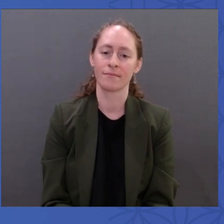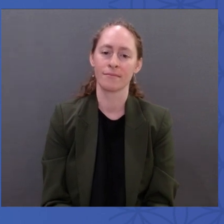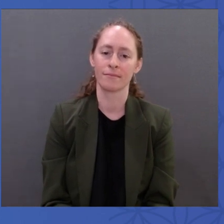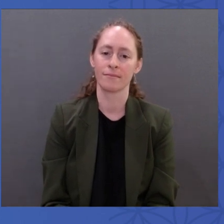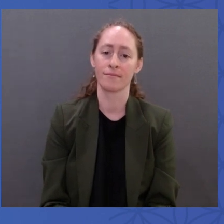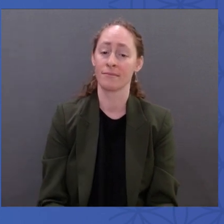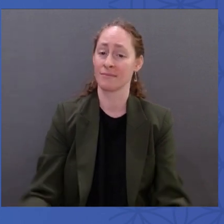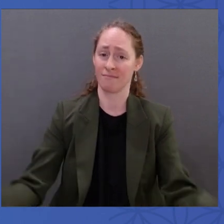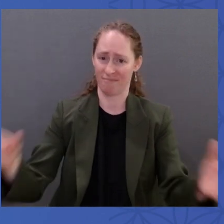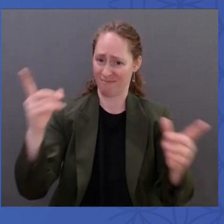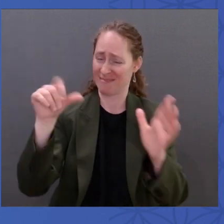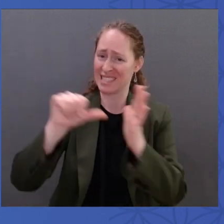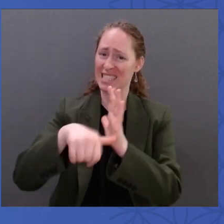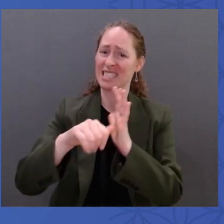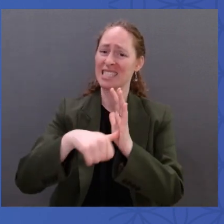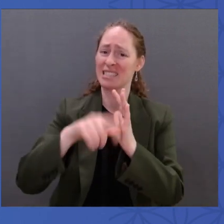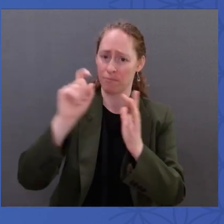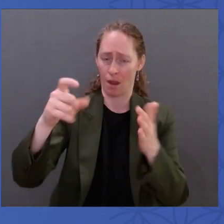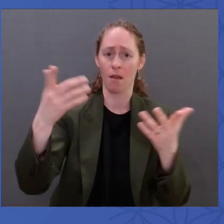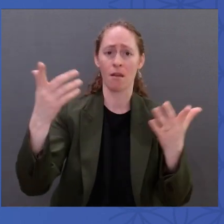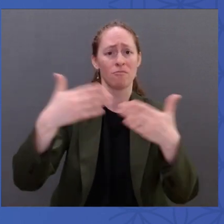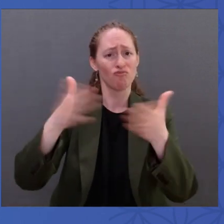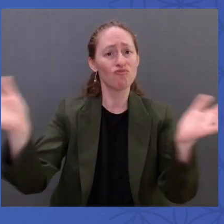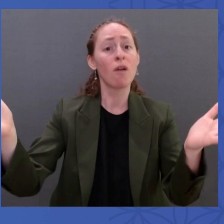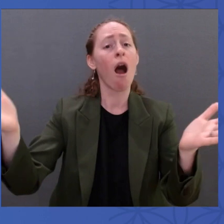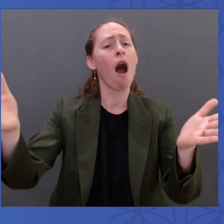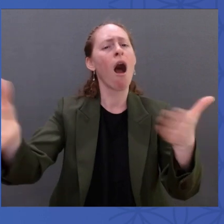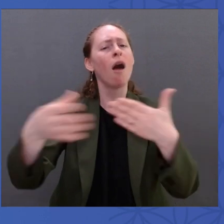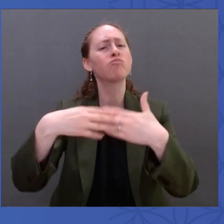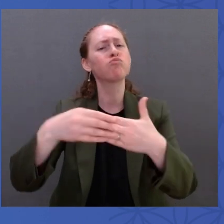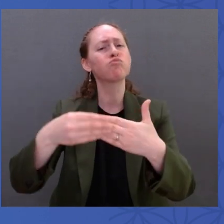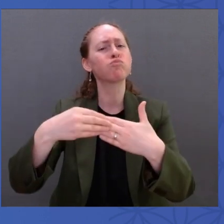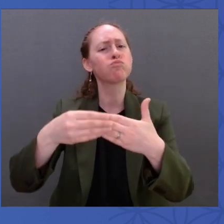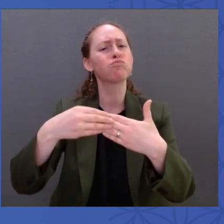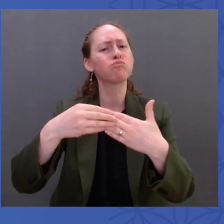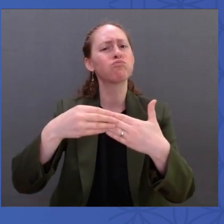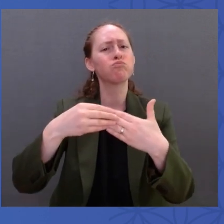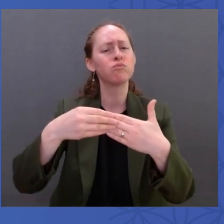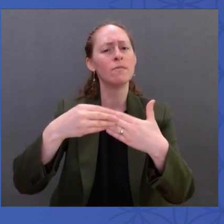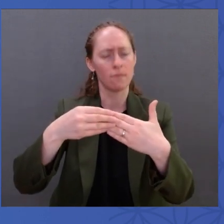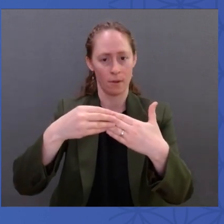enabling members to continue working with many other partners in overlapping circles of cooperation